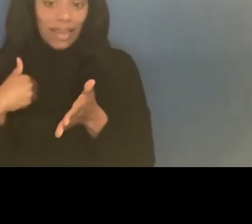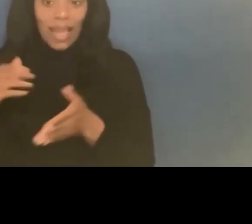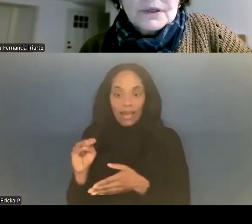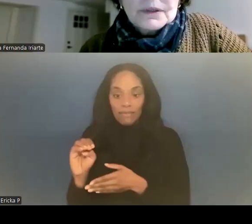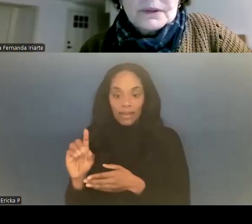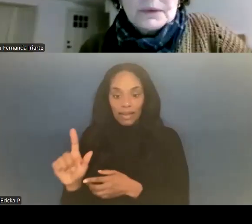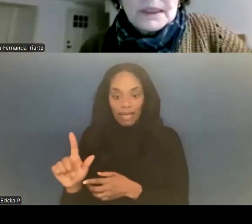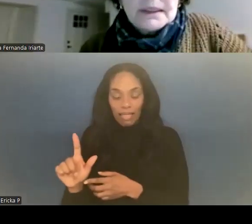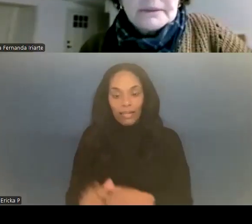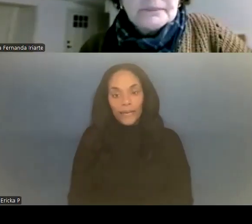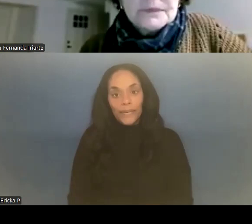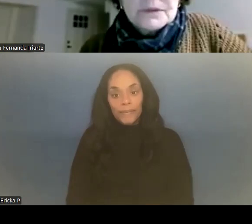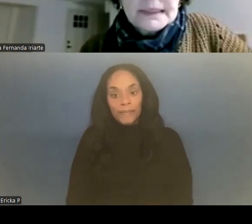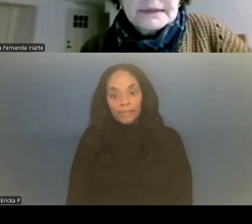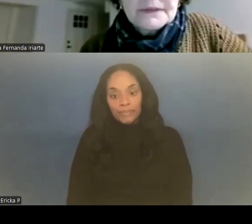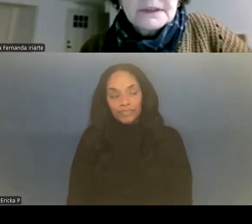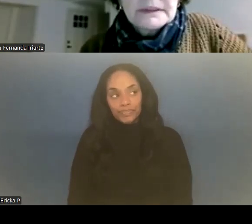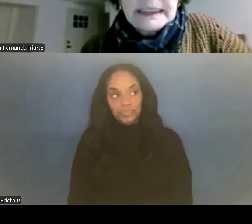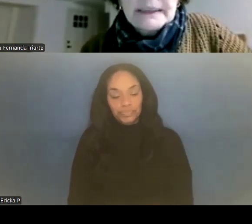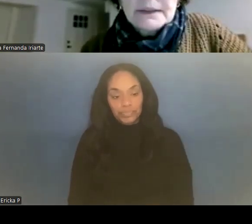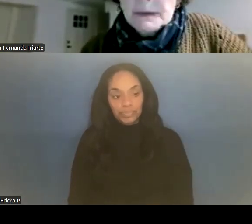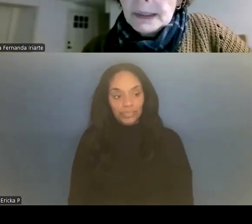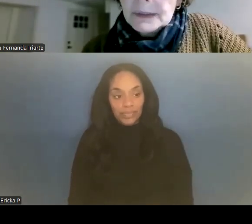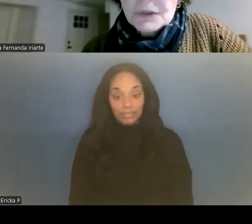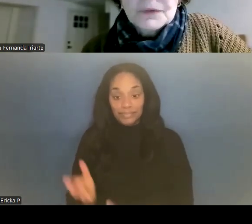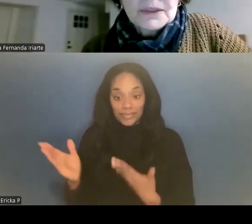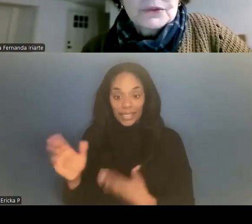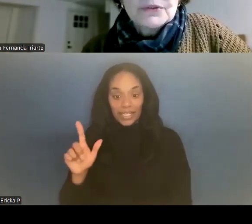So, um, so that's the link that I just want to.